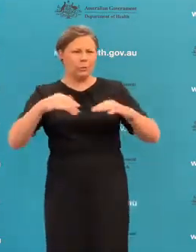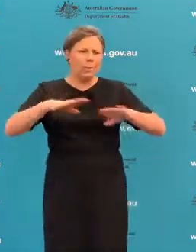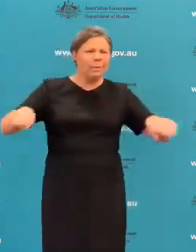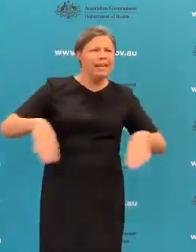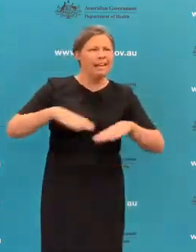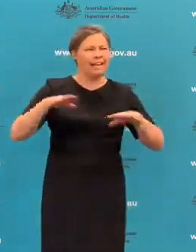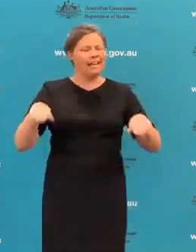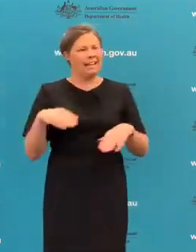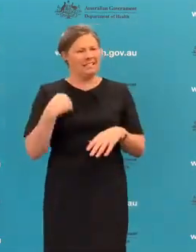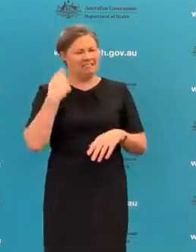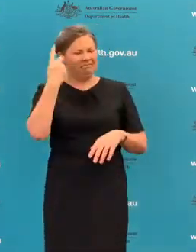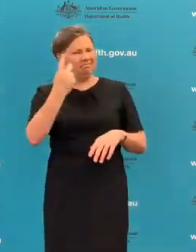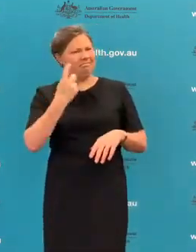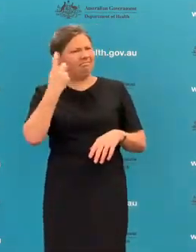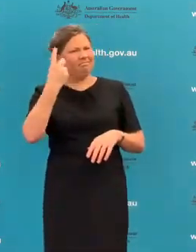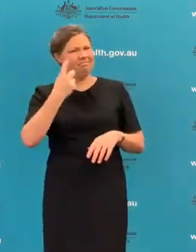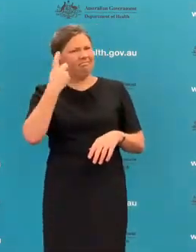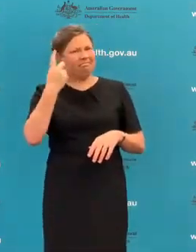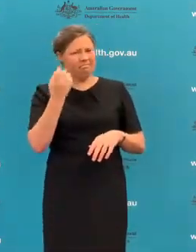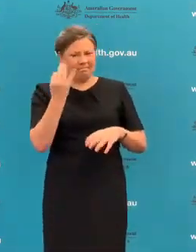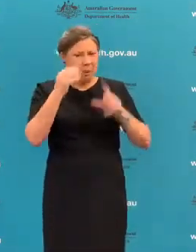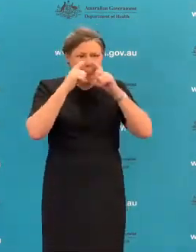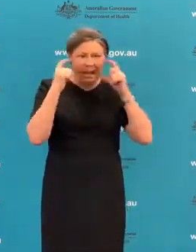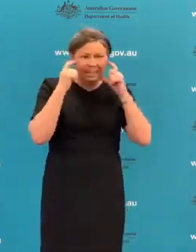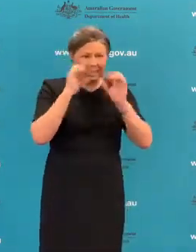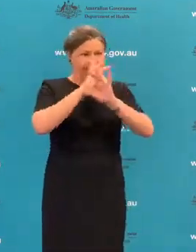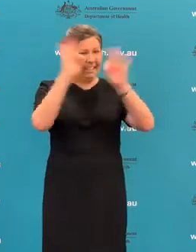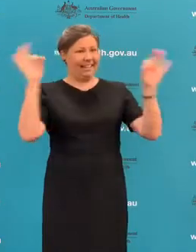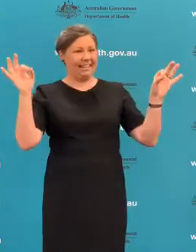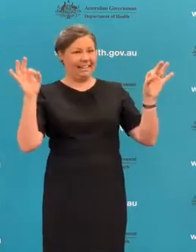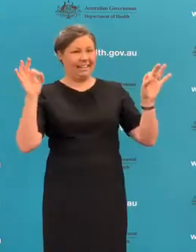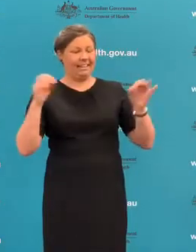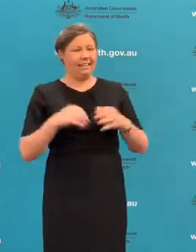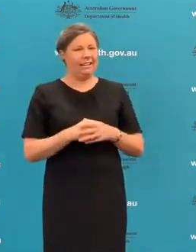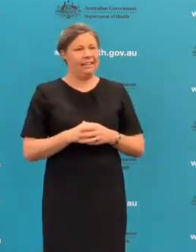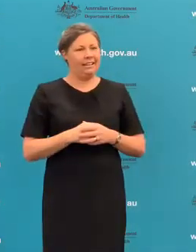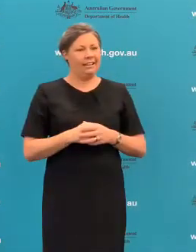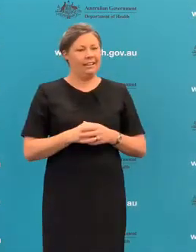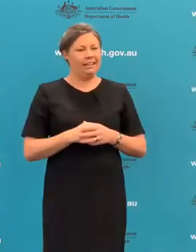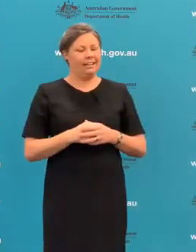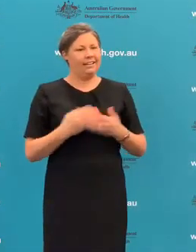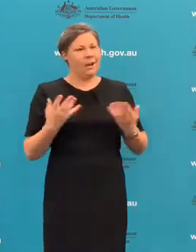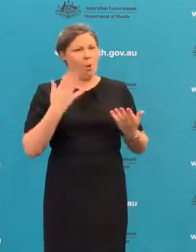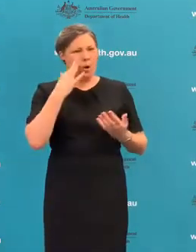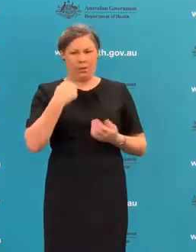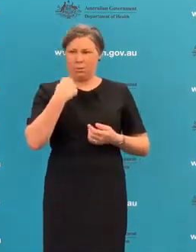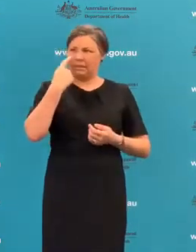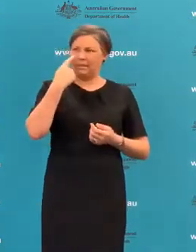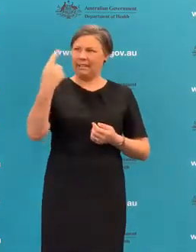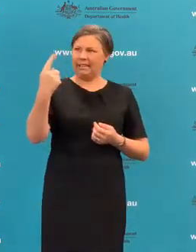quite remarkable that compared to eight months ago and we see these images, we all have a visceral reaction to it of seeing very large